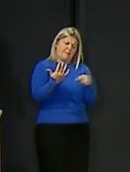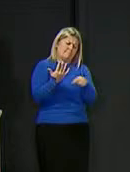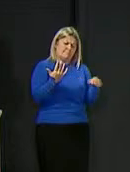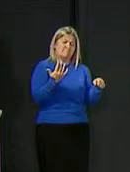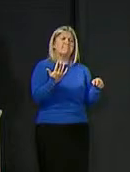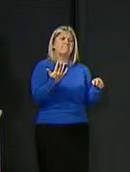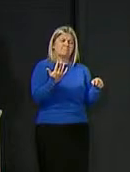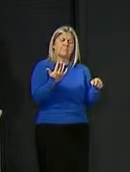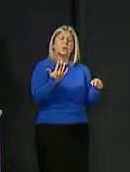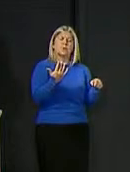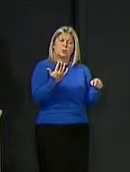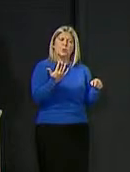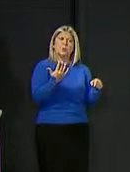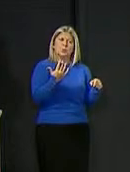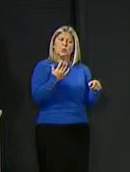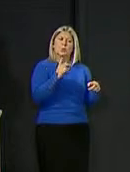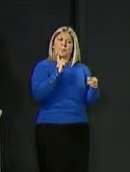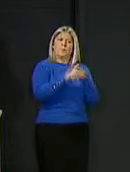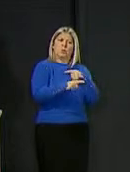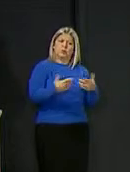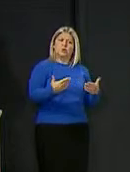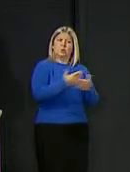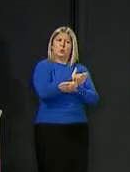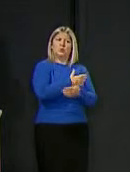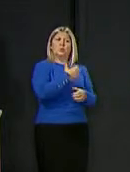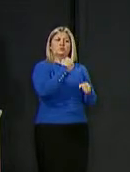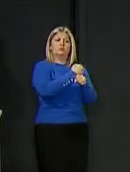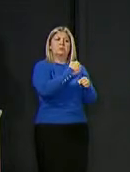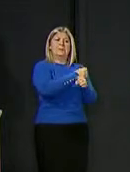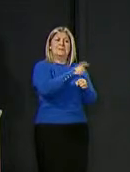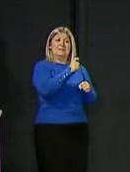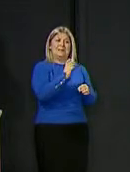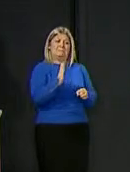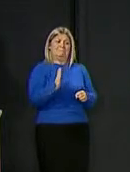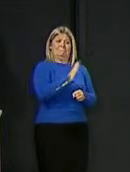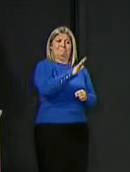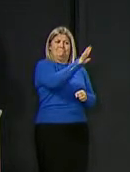the greatest number of new cases are in the Greater Glasgow and Clyde health board region,